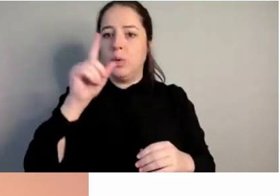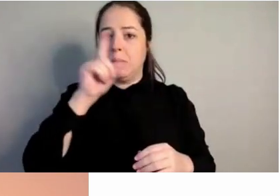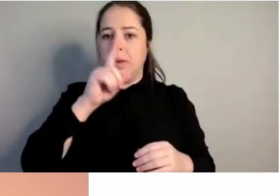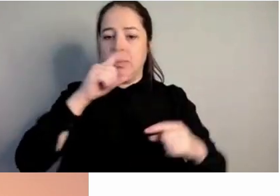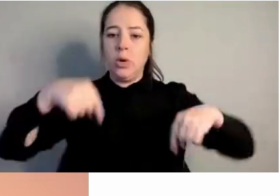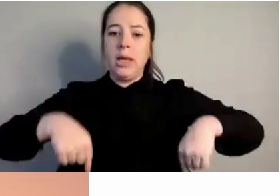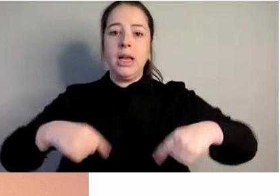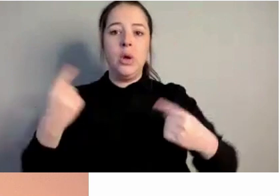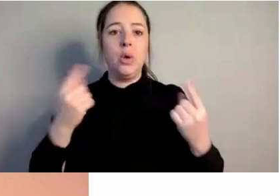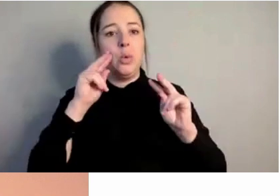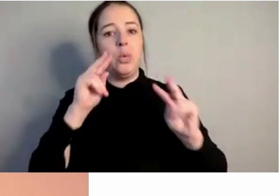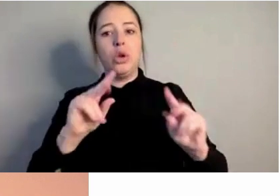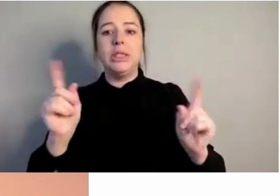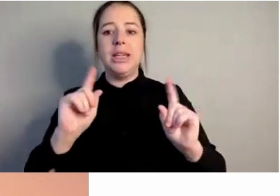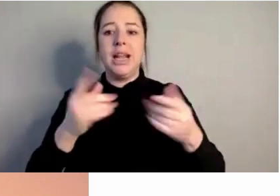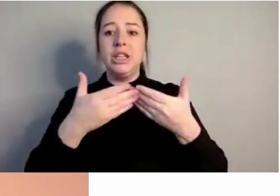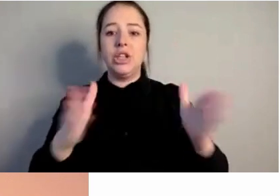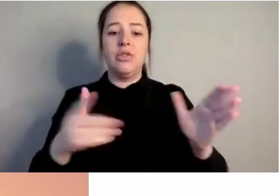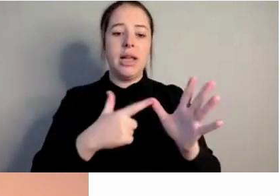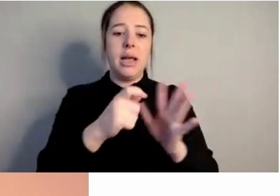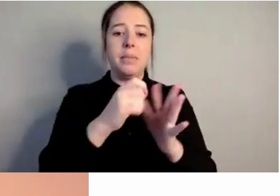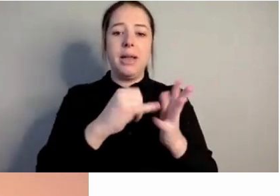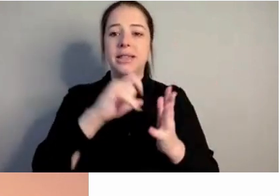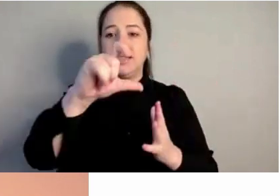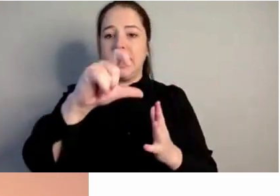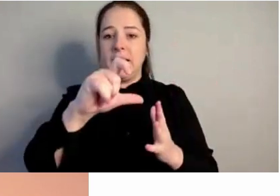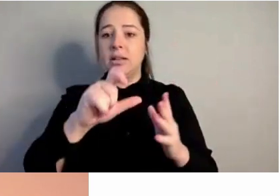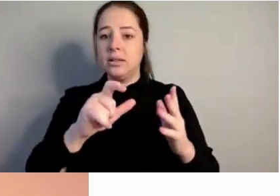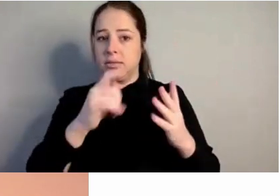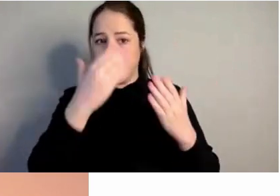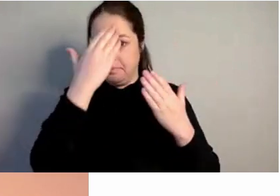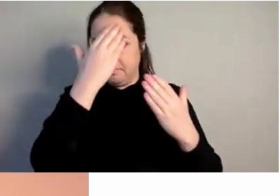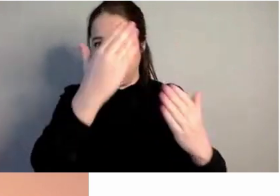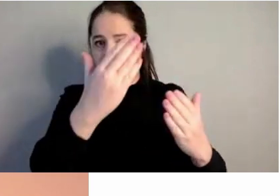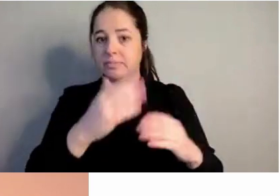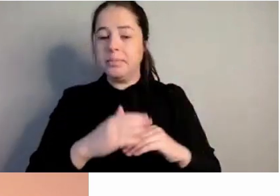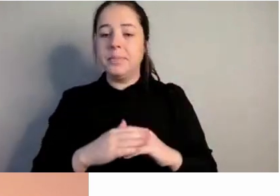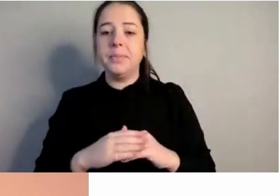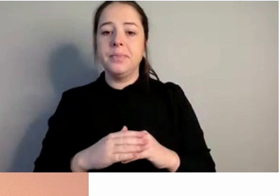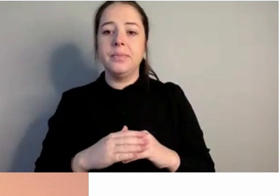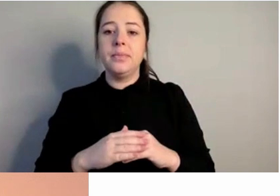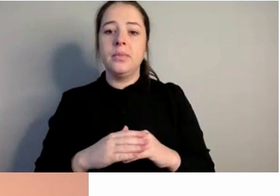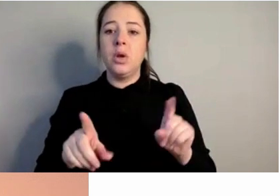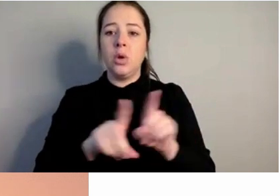more generally in the APSC, and indeed in the APS. And can I also mark International Women's Day?